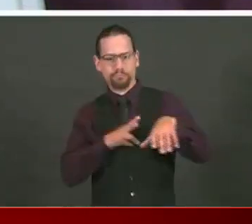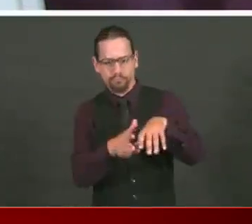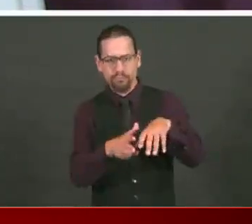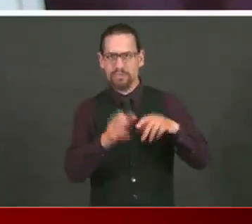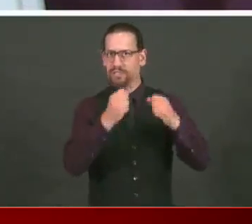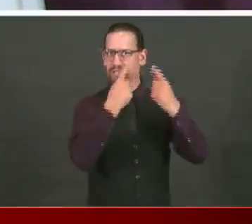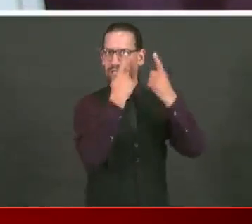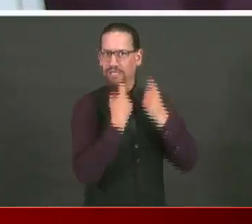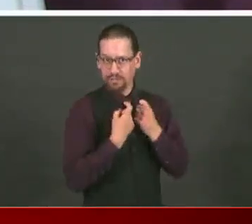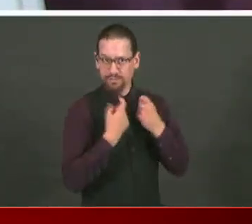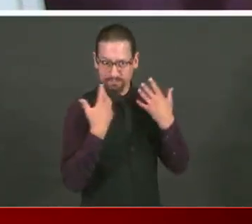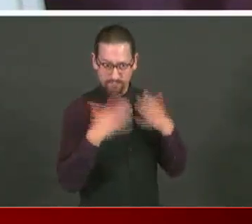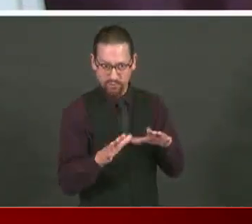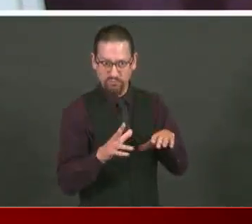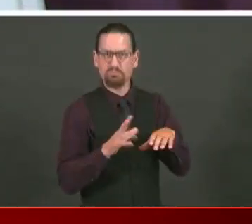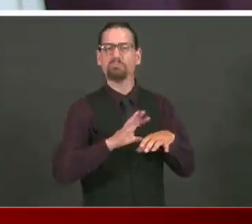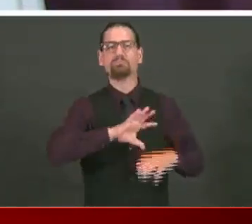YOU NEED TO BE STAYING AT HOME ANYWAY UNTIL YOU GET YOUR RESULTS.